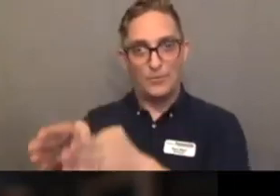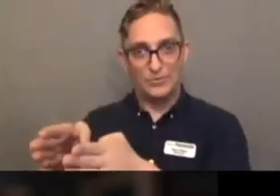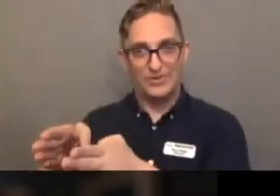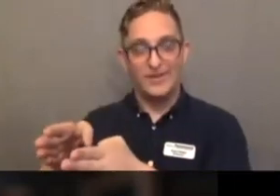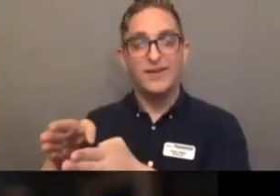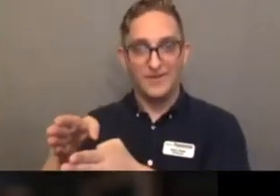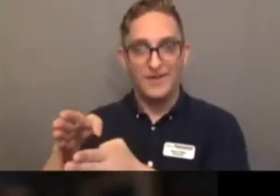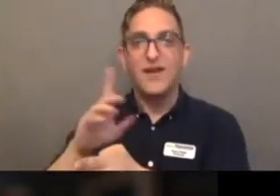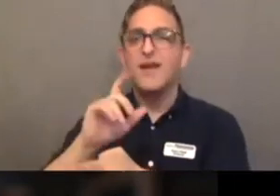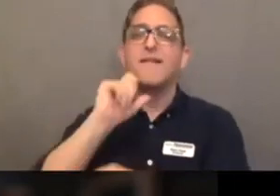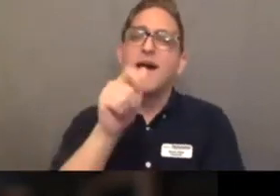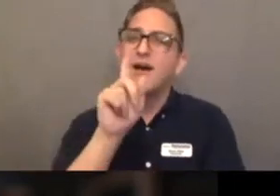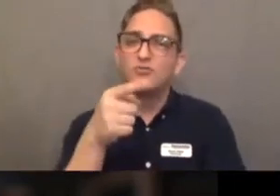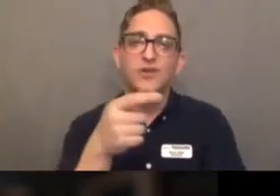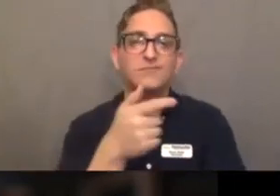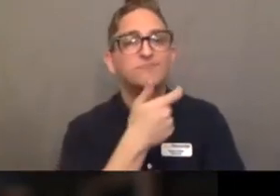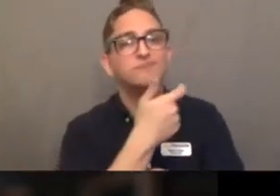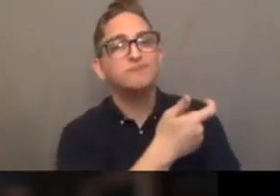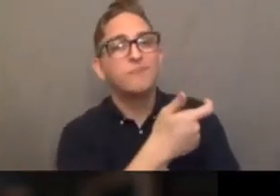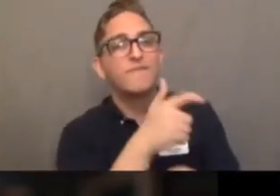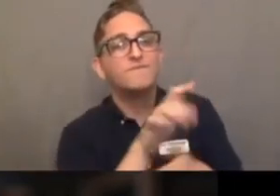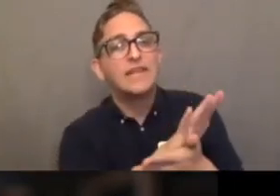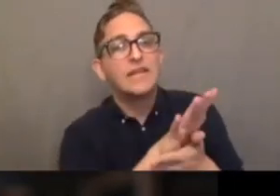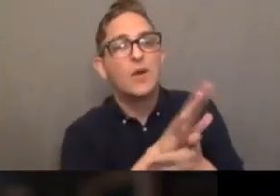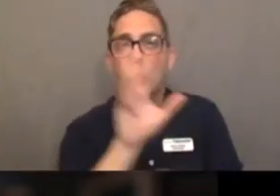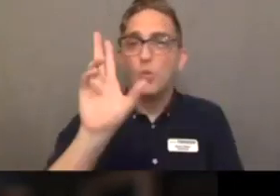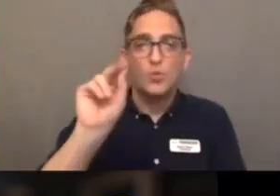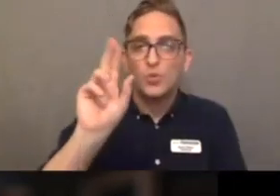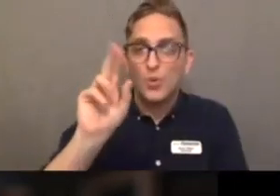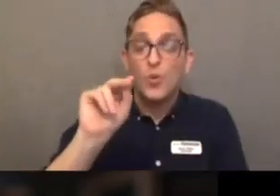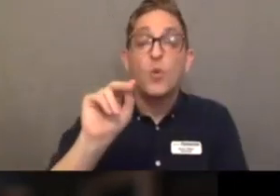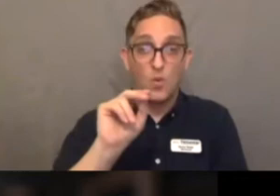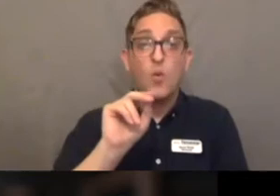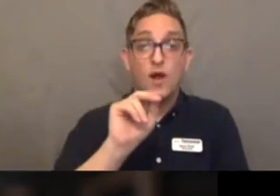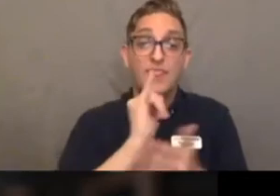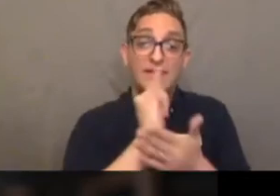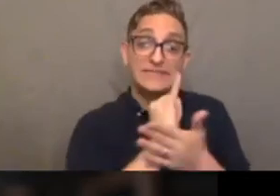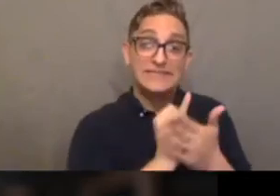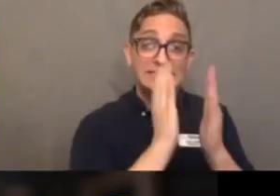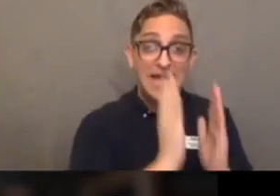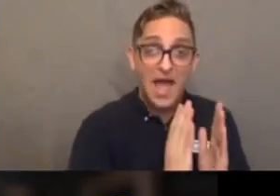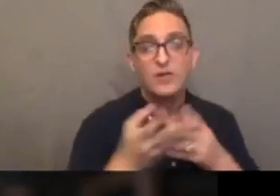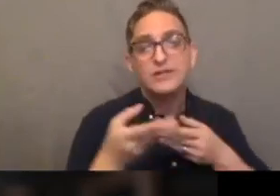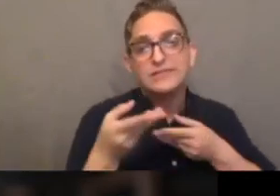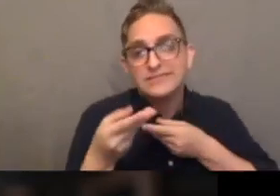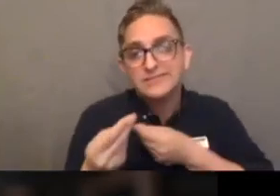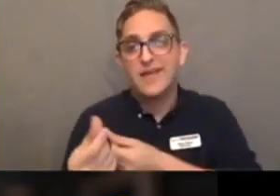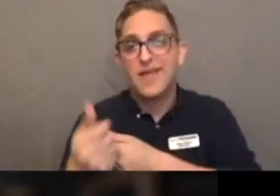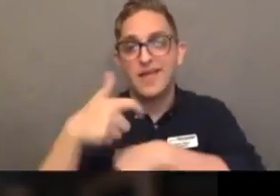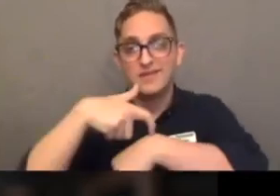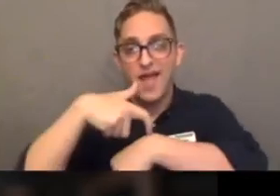Actually go out and spend time with them. We learned a long time ago that the more exposure